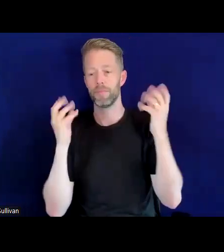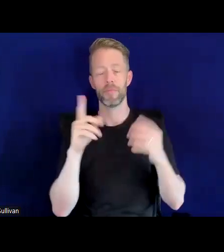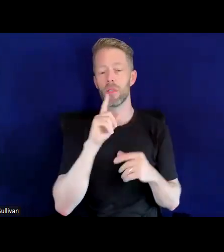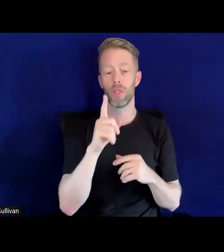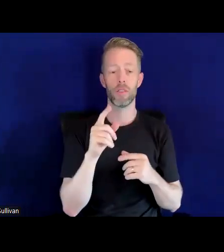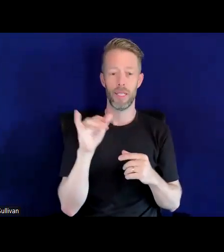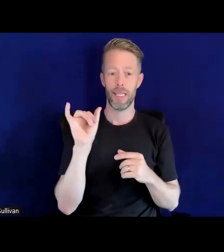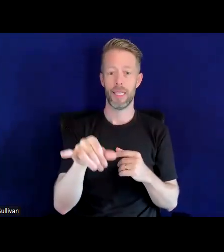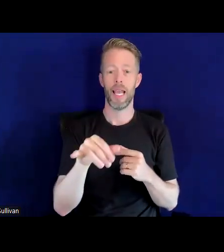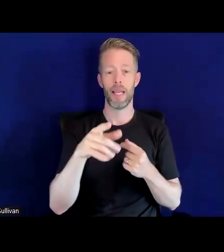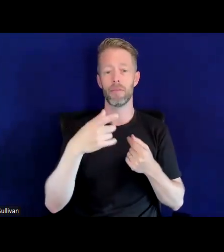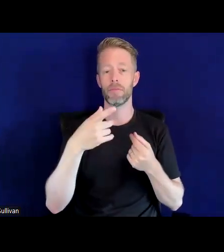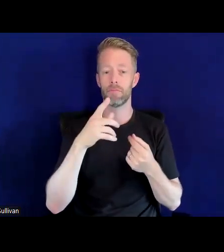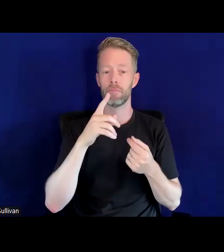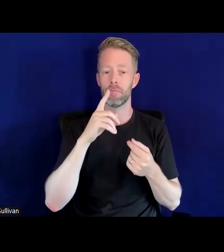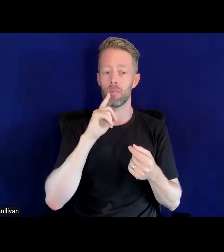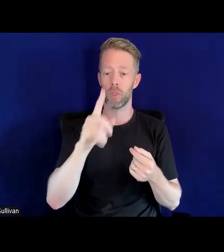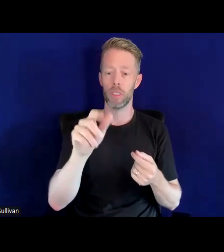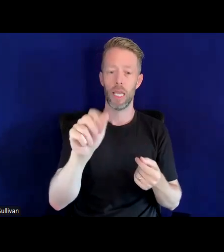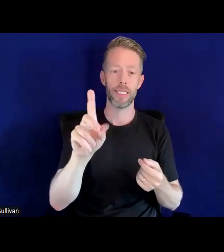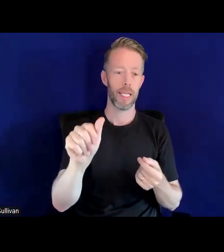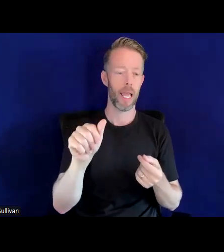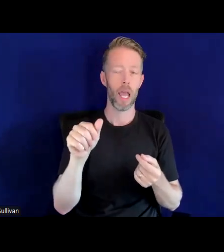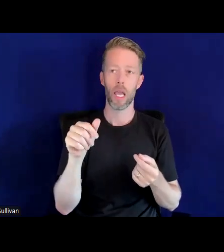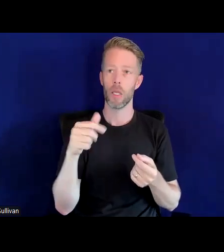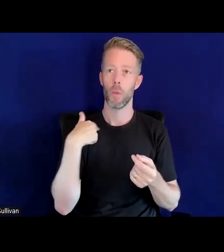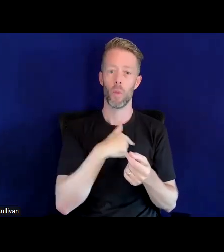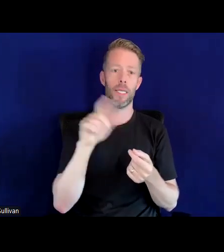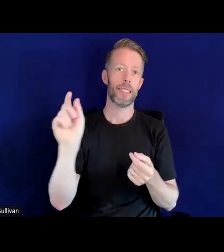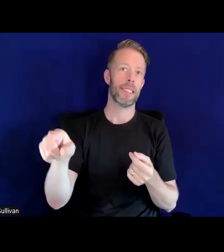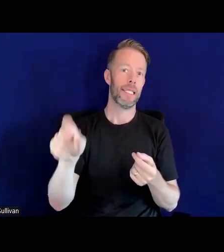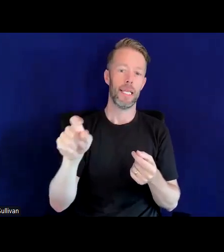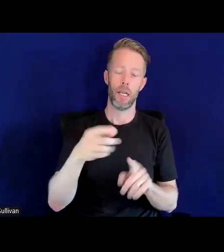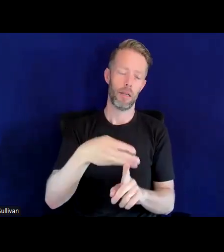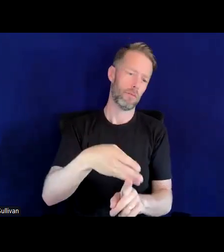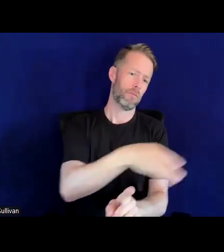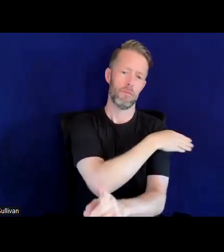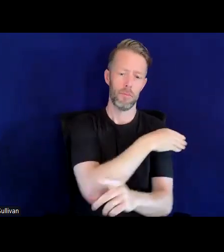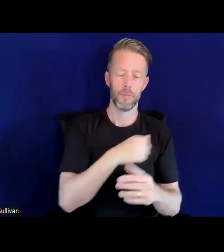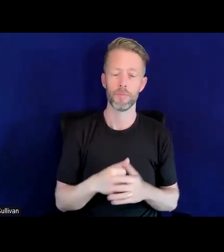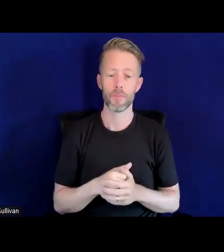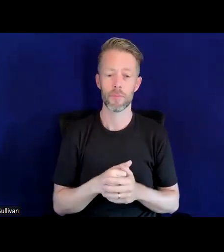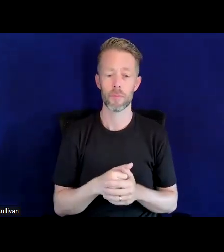was truly needed for a long, long time, going back a bit, and this is not going to be hay